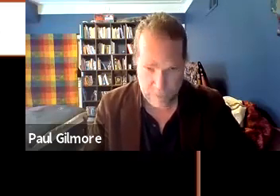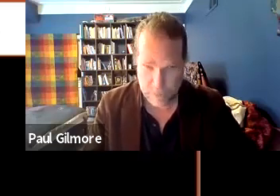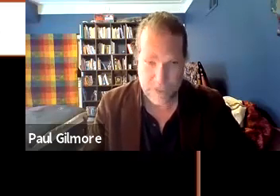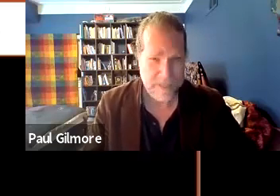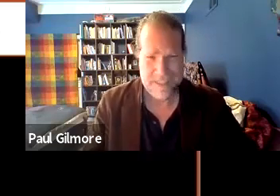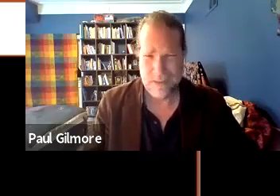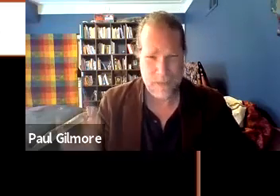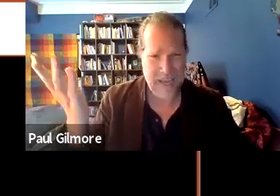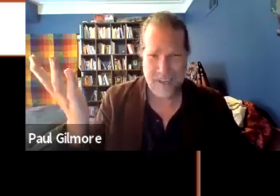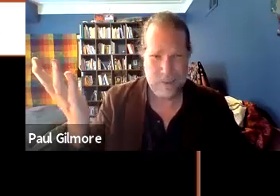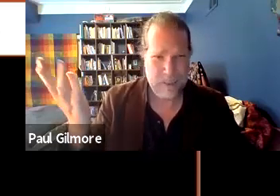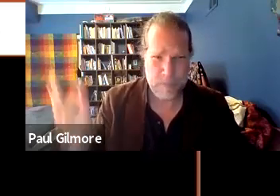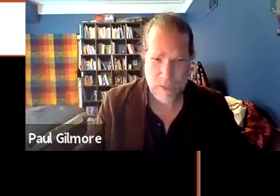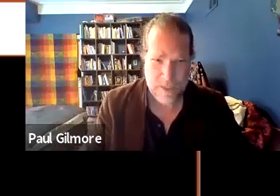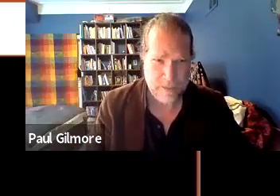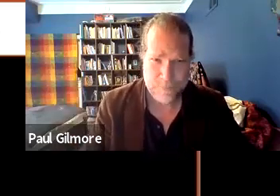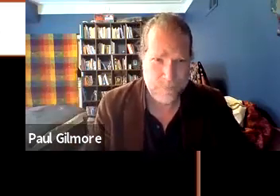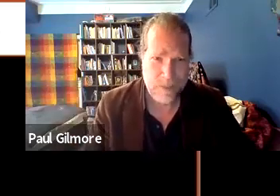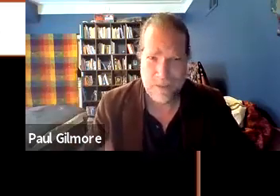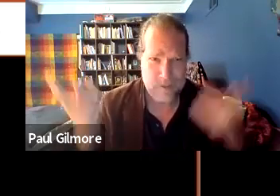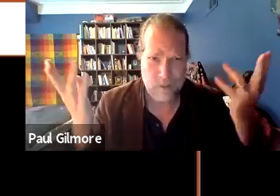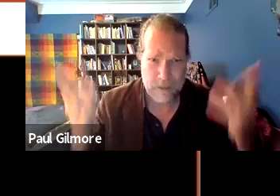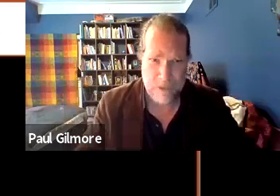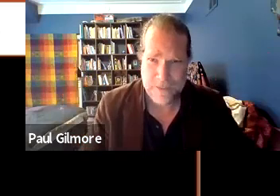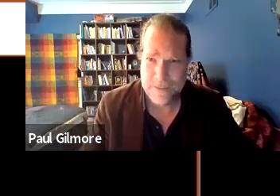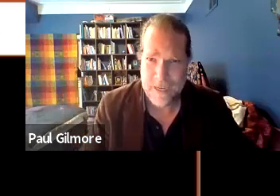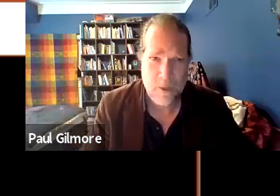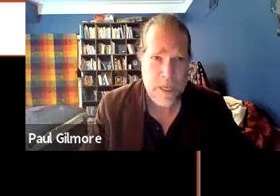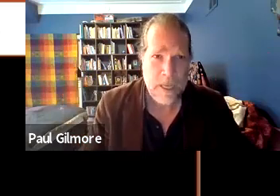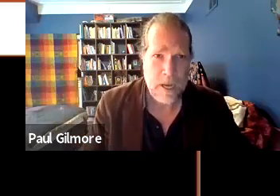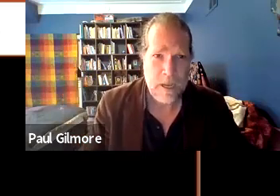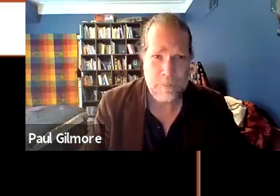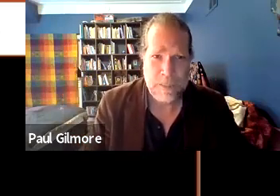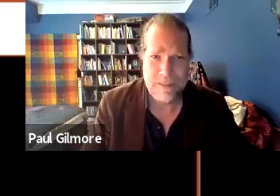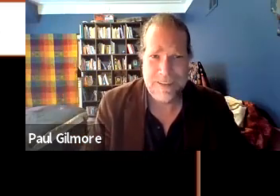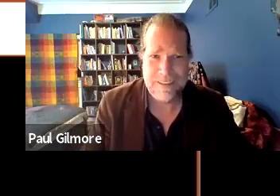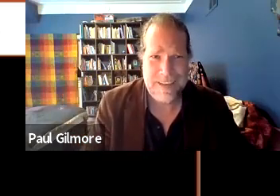remembered some guy who used to be president, totally forgotten now. But you know, this